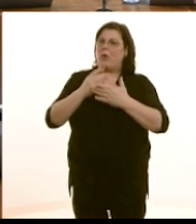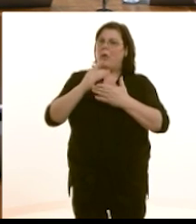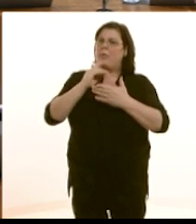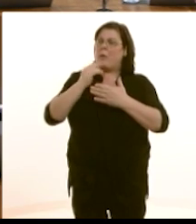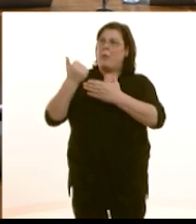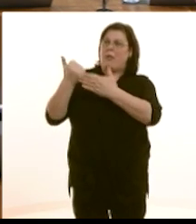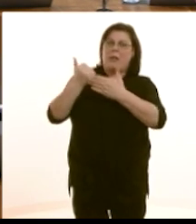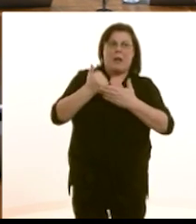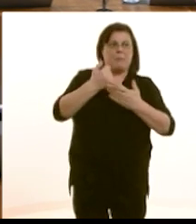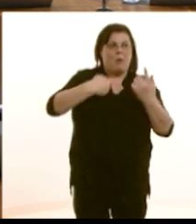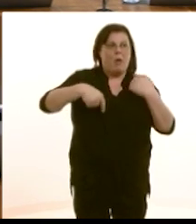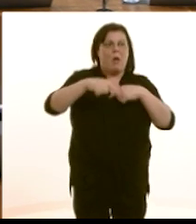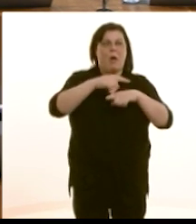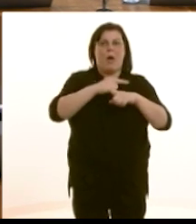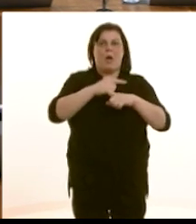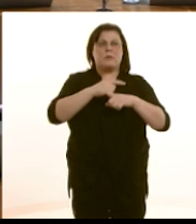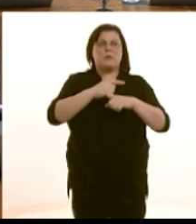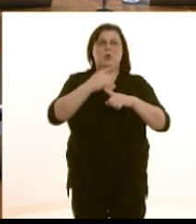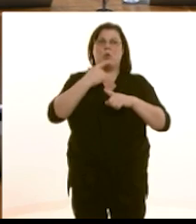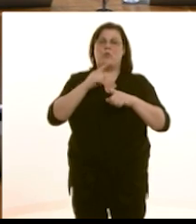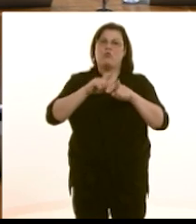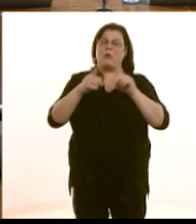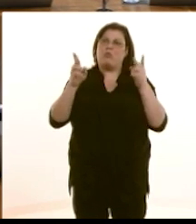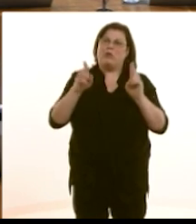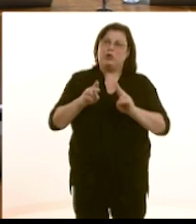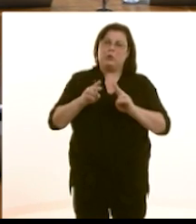field, where we donít see below-cost imports coming into the EU, and, secondly, that the